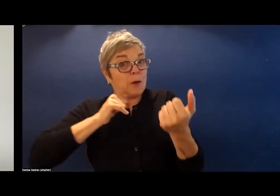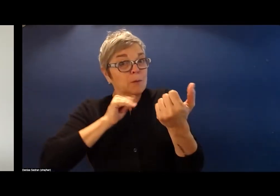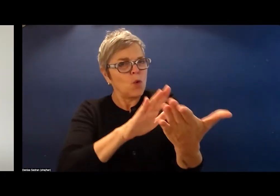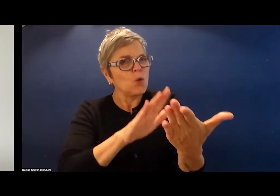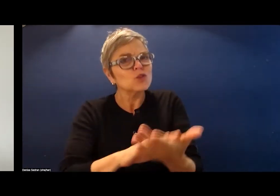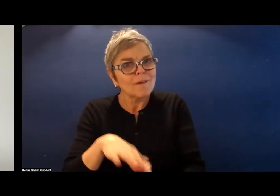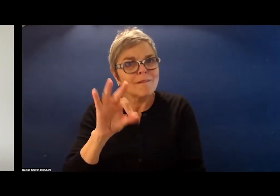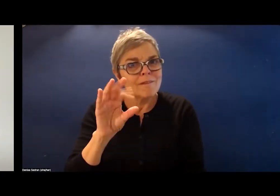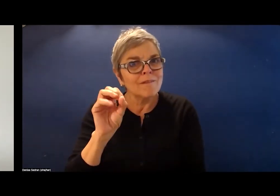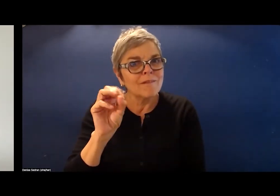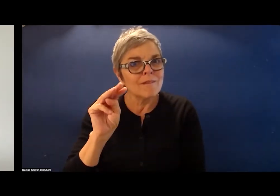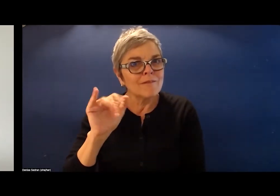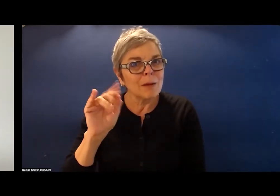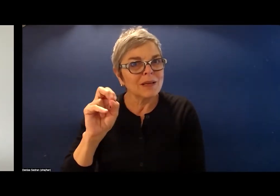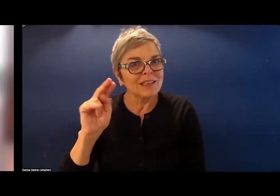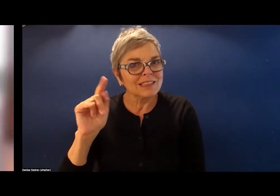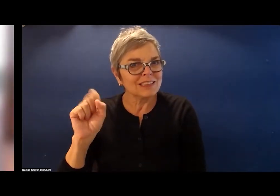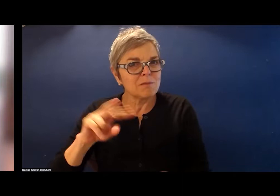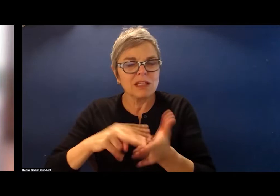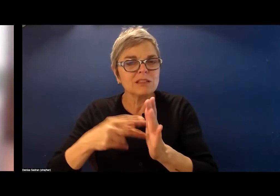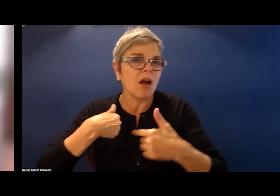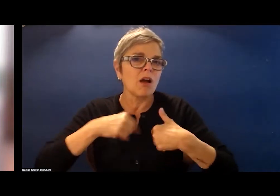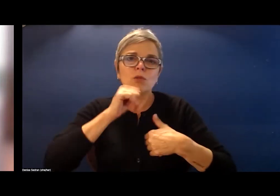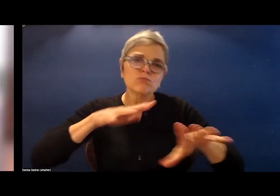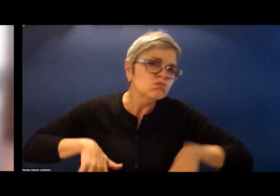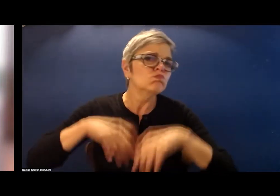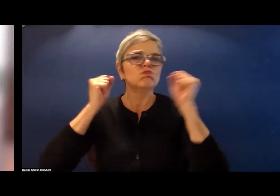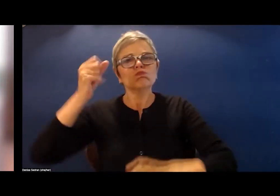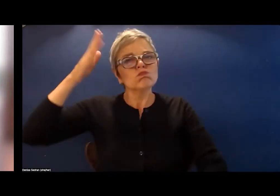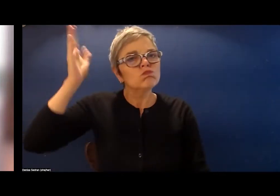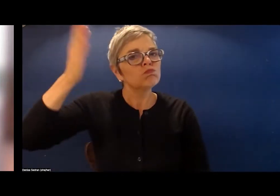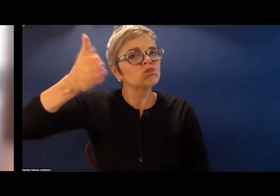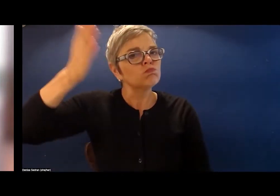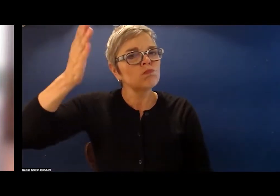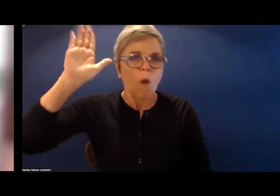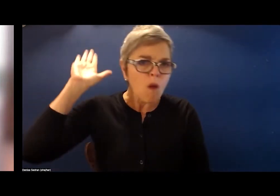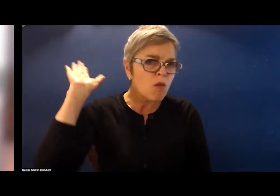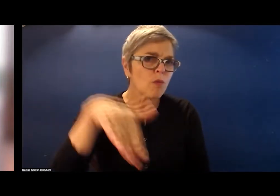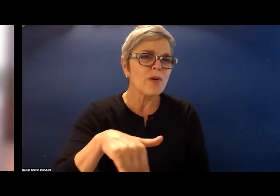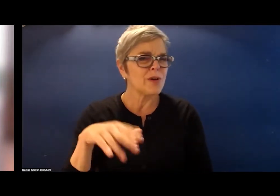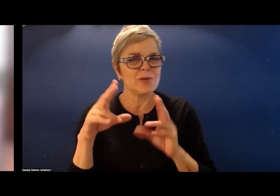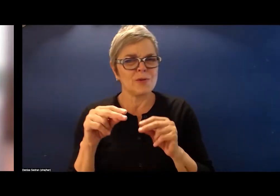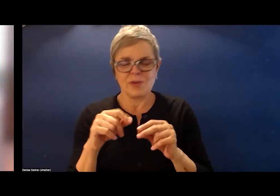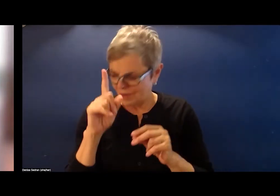not take up all of the space. So shoot. How did I get there?